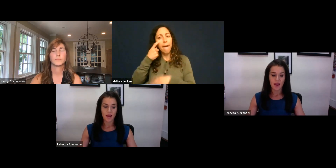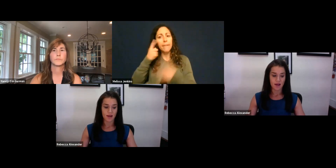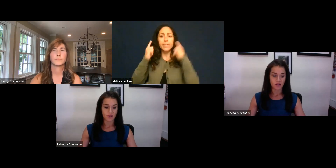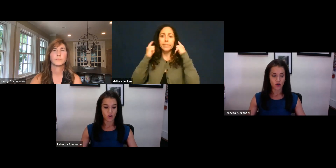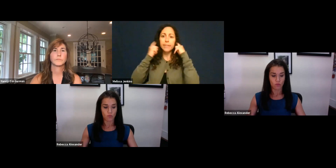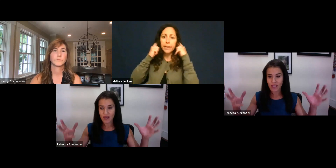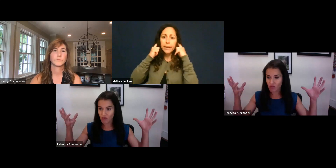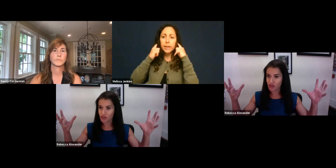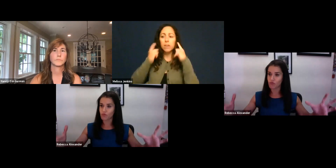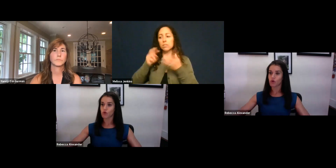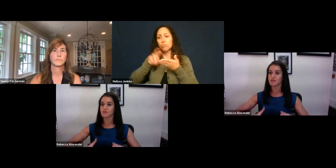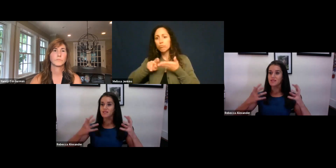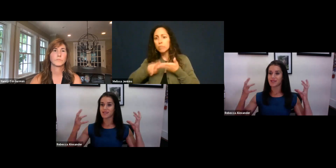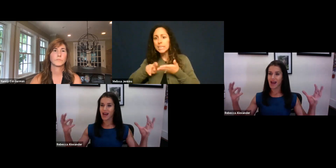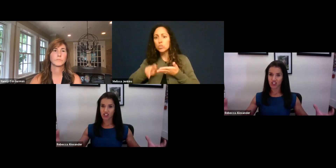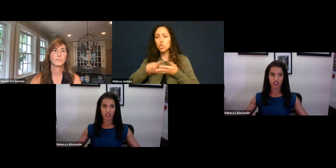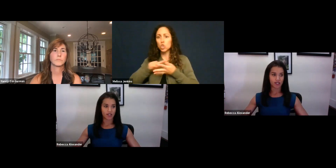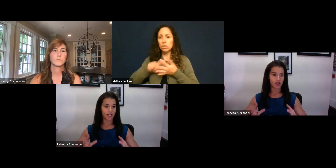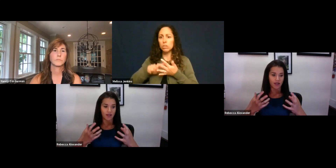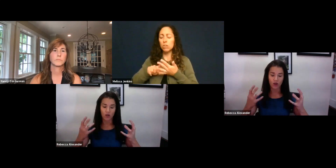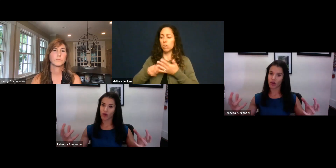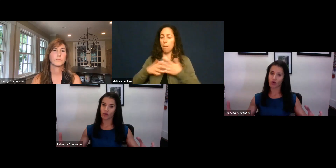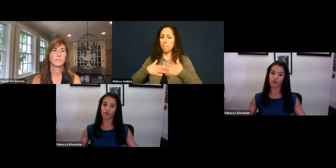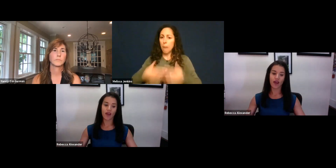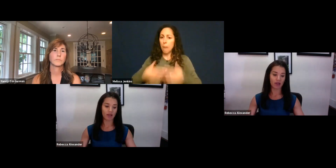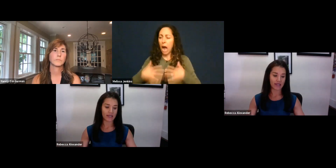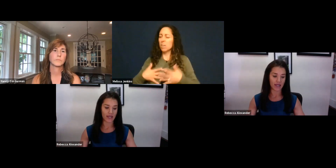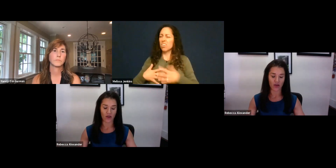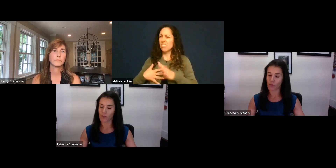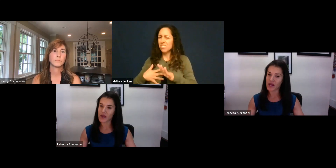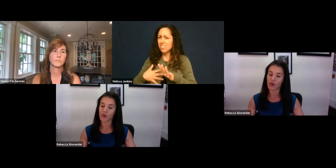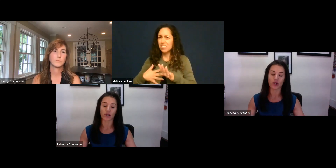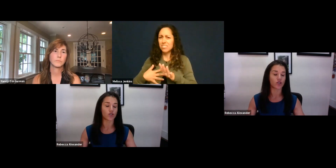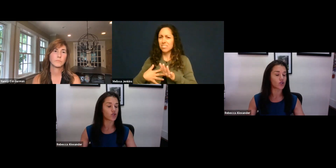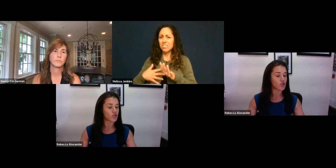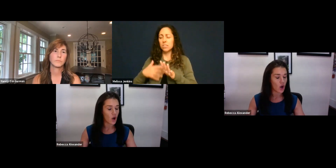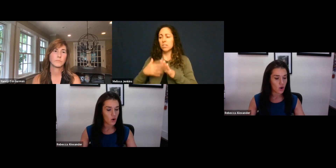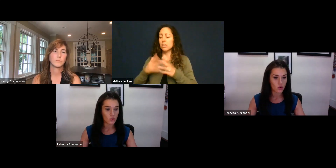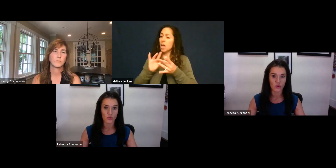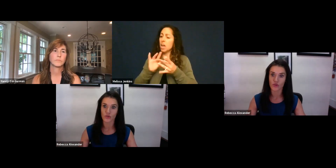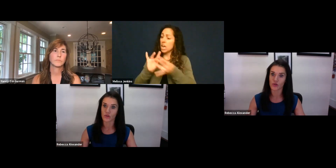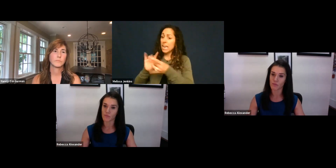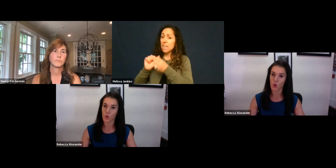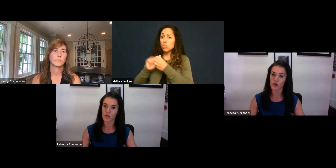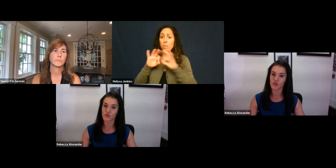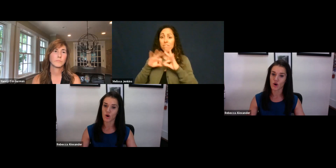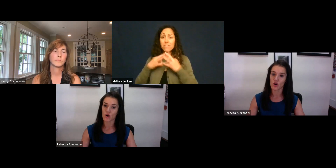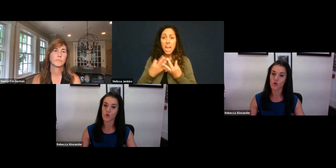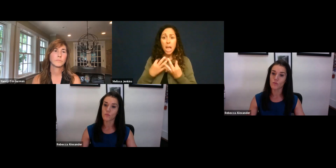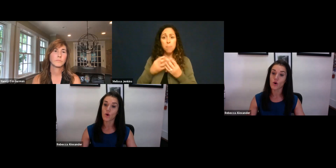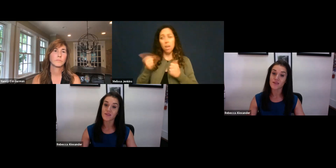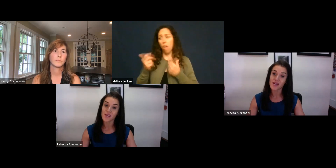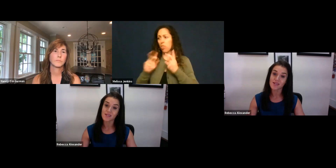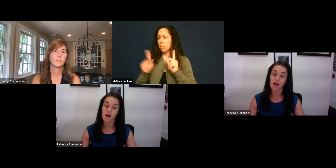and you being able to form these connections I think with other families and other people is so crucial and important to our own process